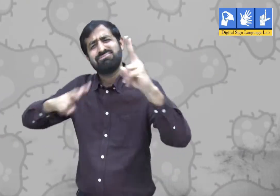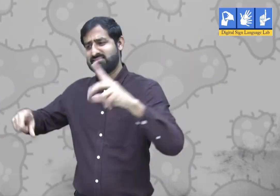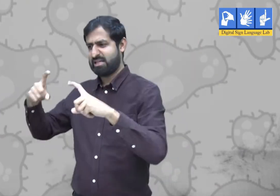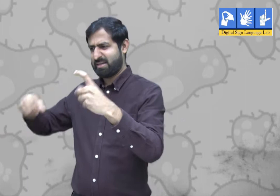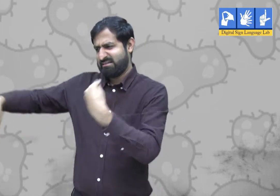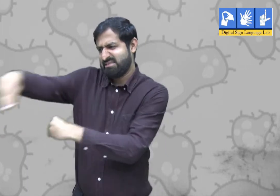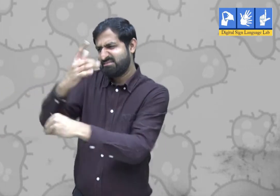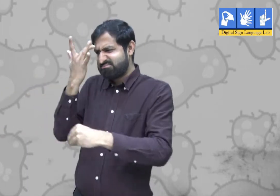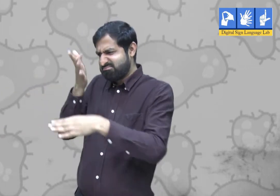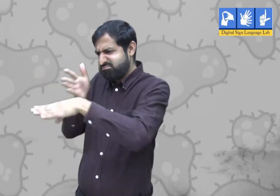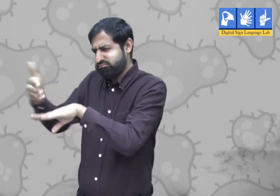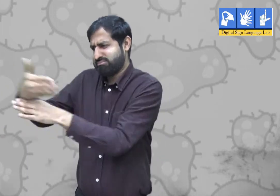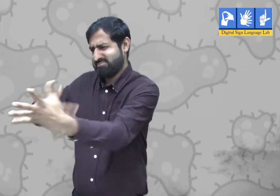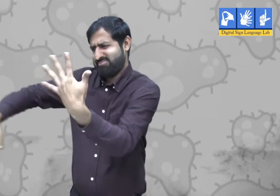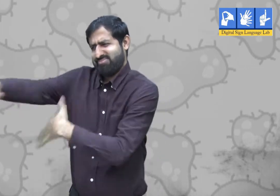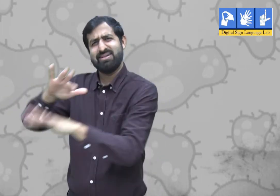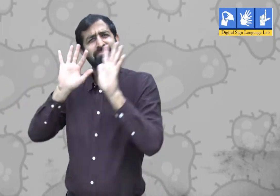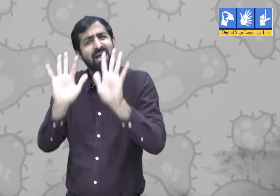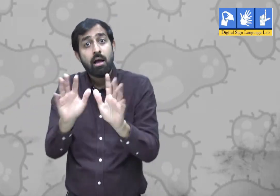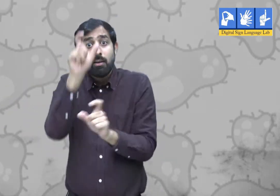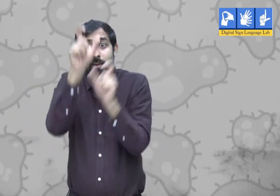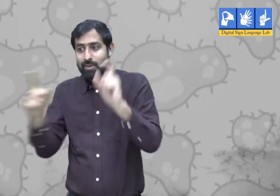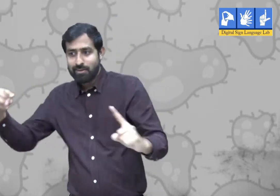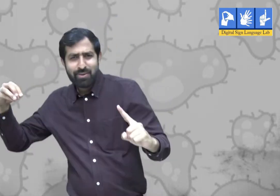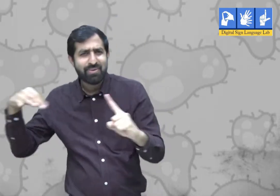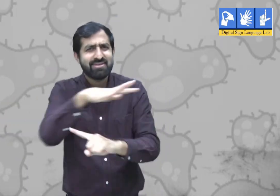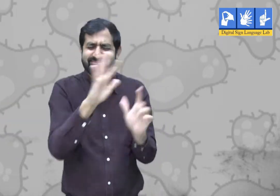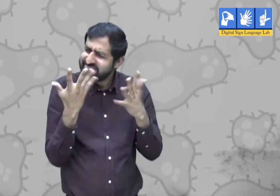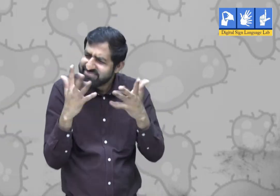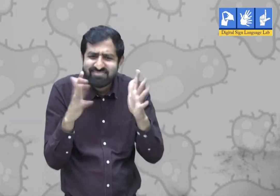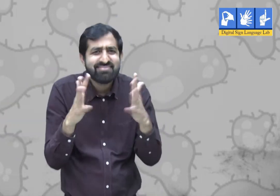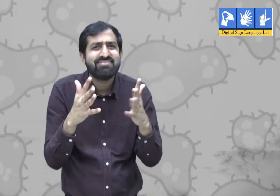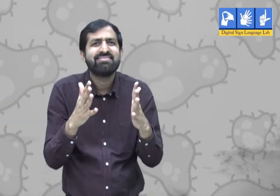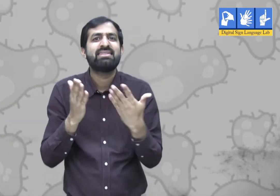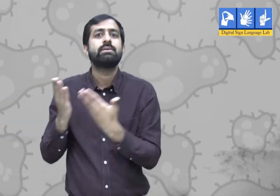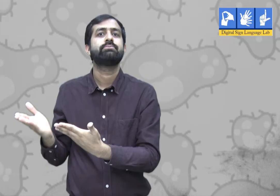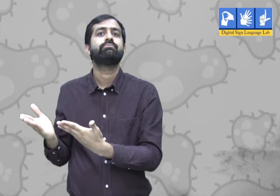These viruses did not cause any disease in humans previously.